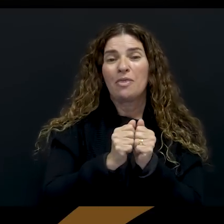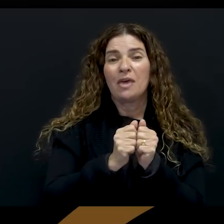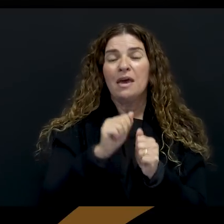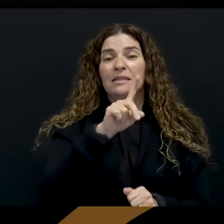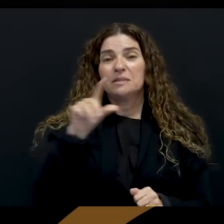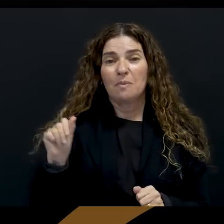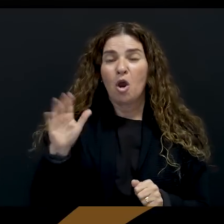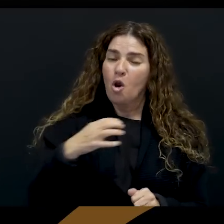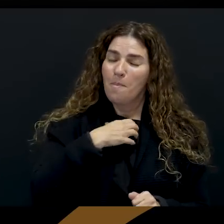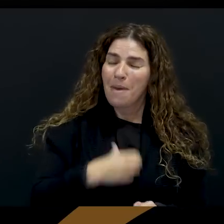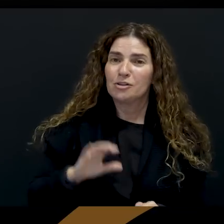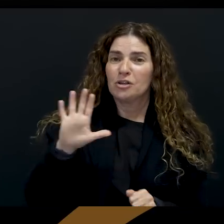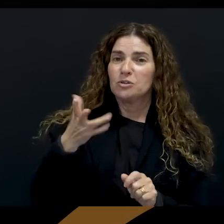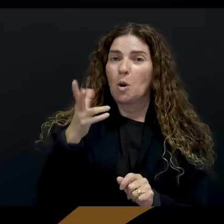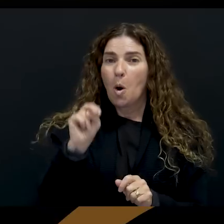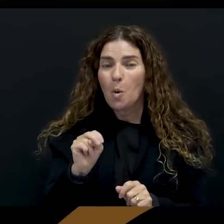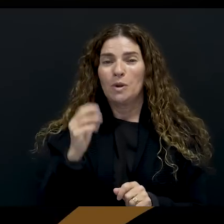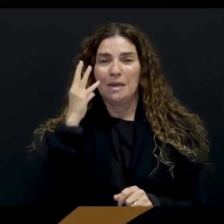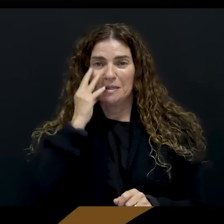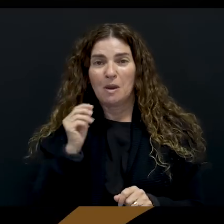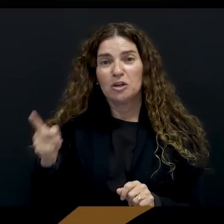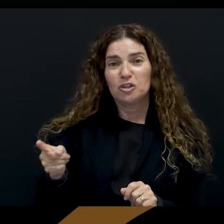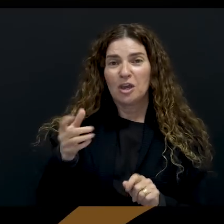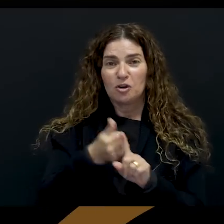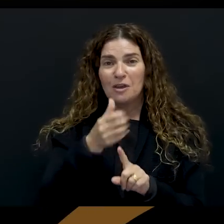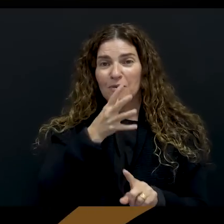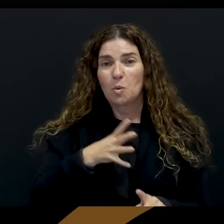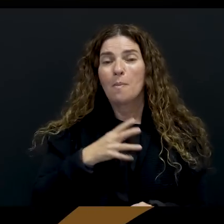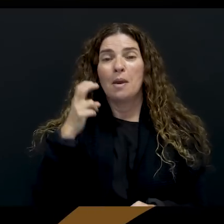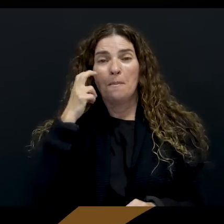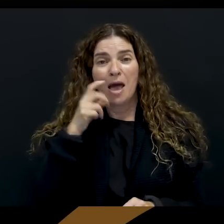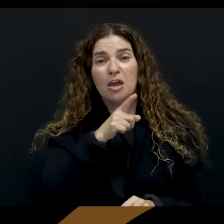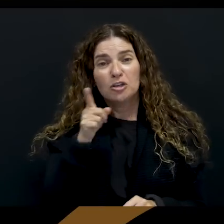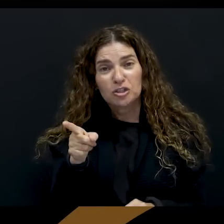Sam's passion for her work stems from her personal experiences. As a woman who is blind,